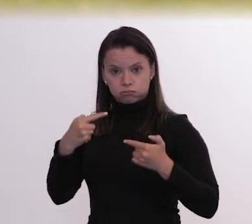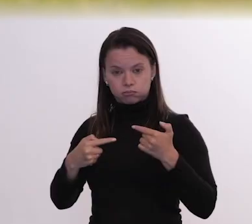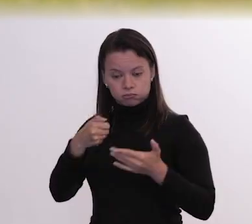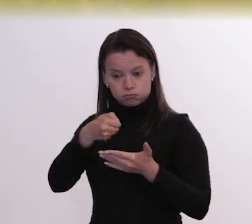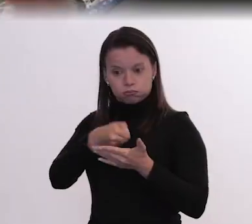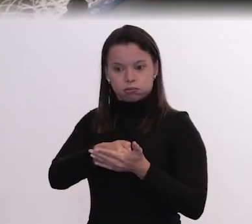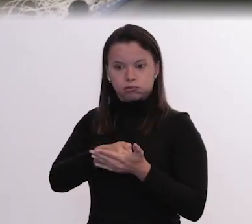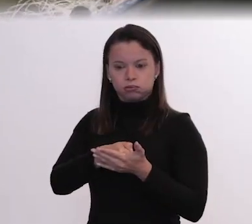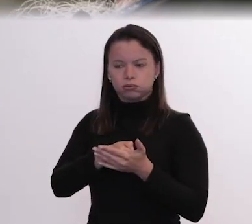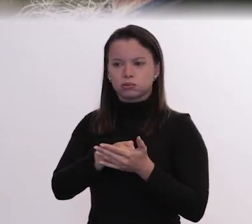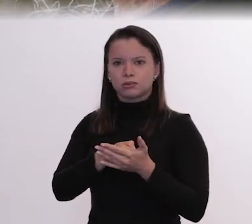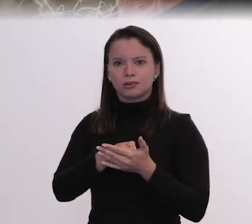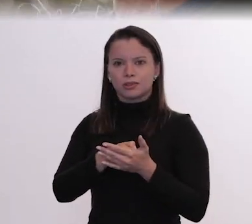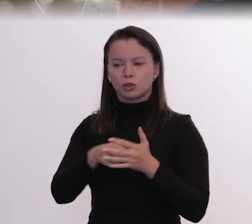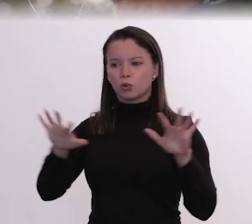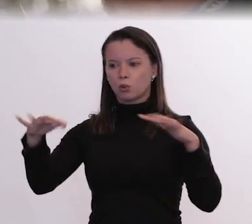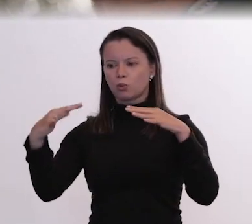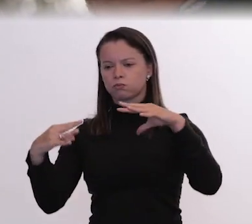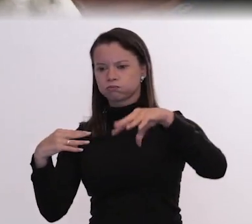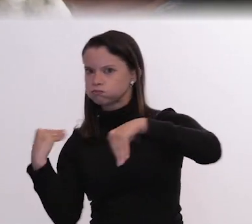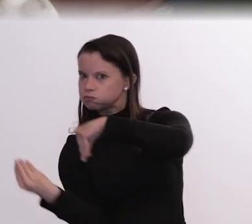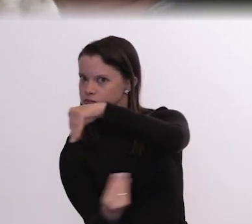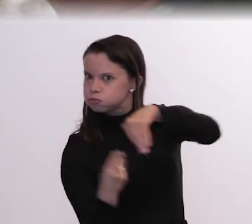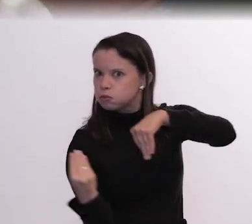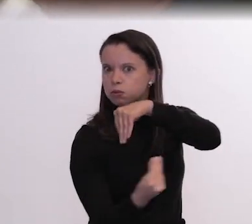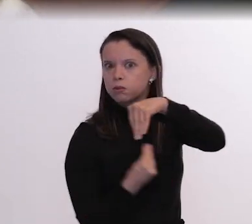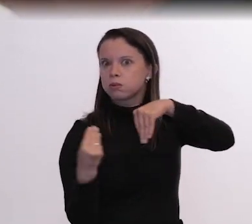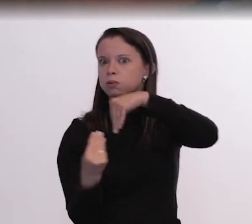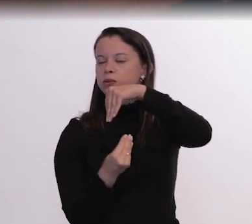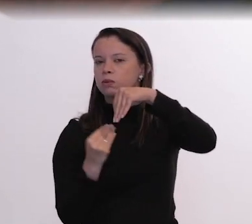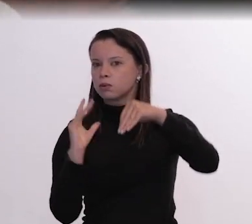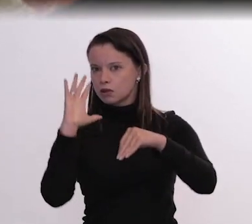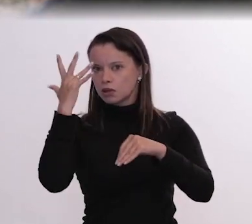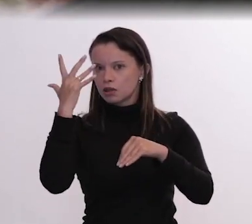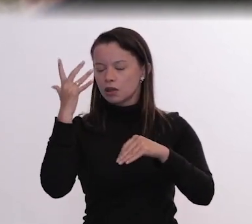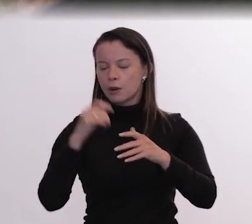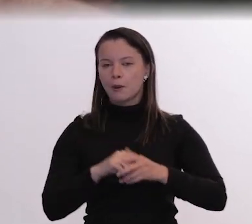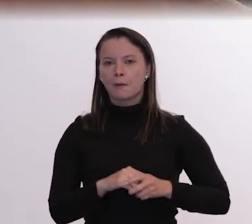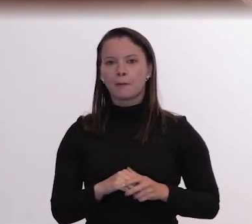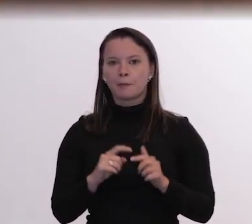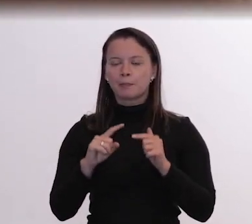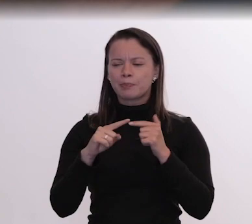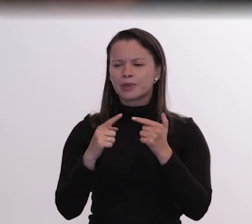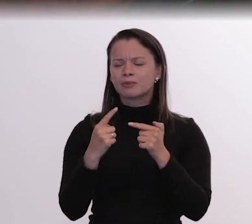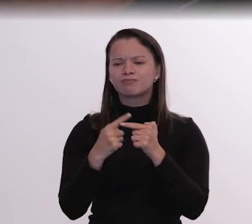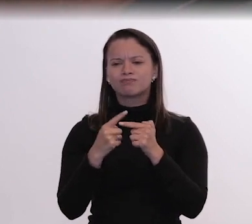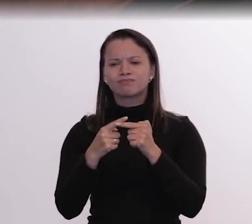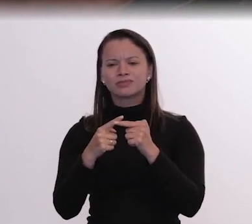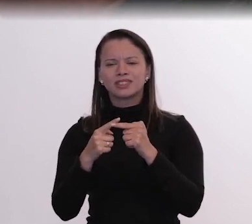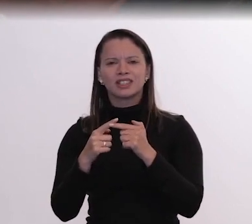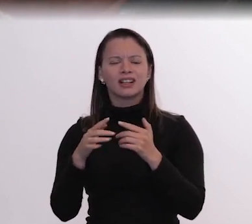not only because of the compulsory vaccine, but also, for its character of putting every house down